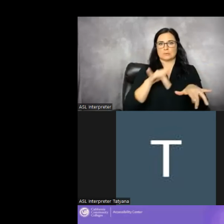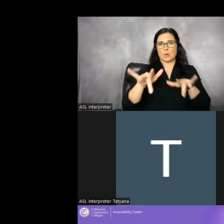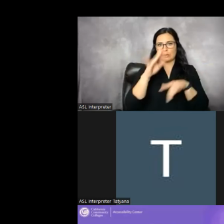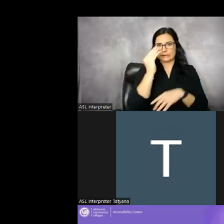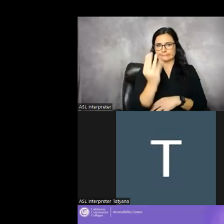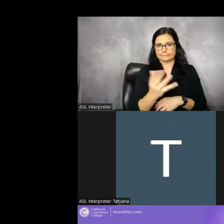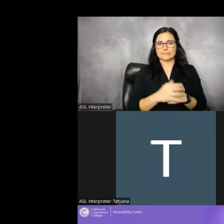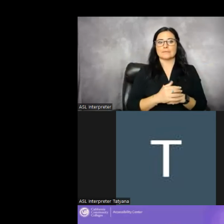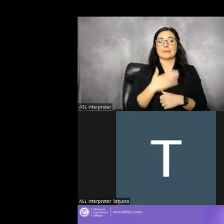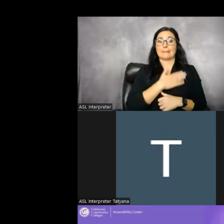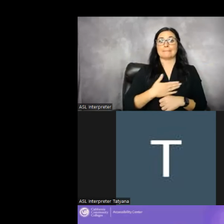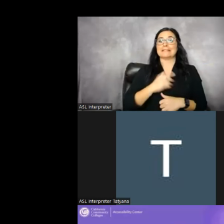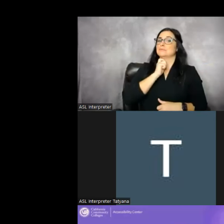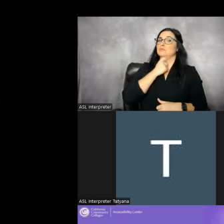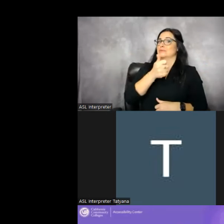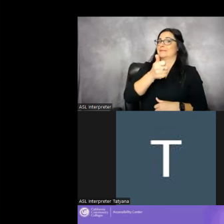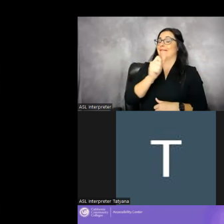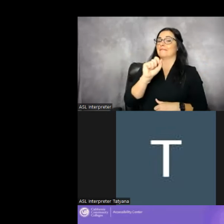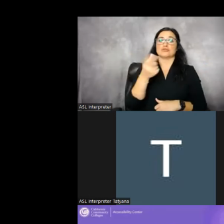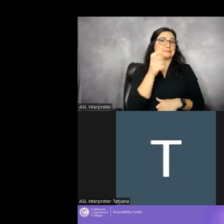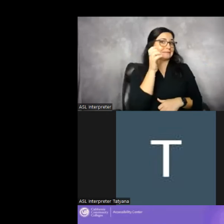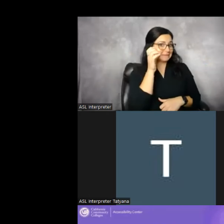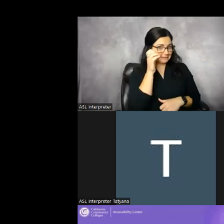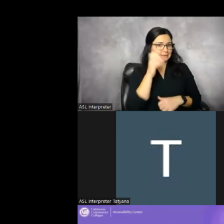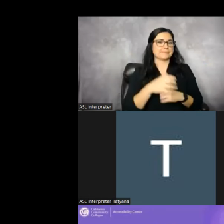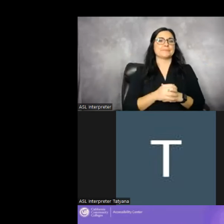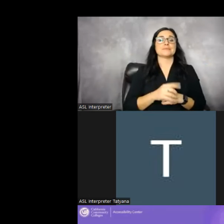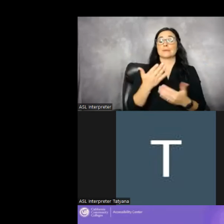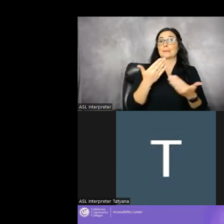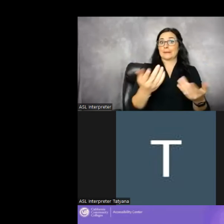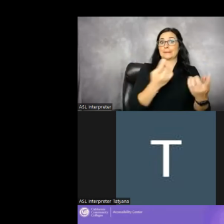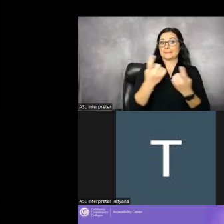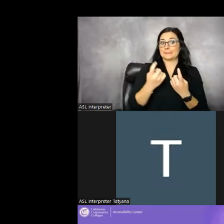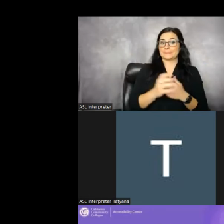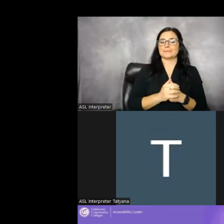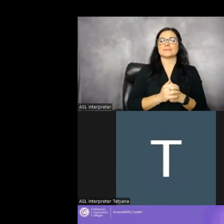Please mute your line if you are just listening. Ask questions. We will be monitoring the chat.